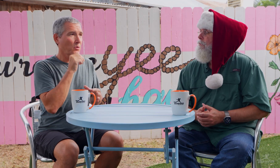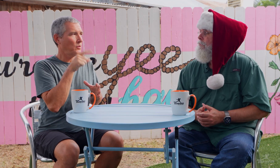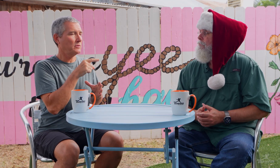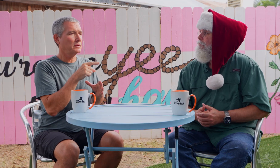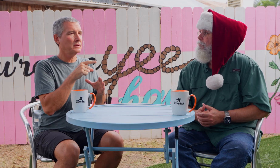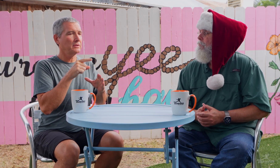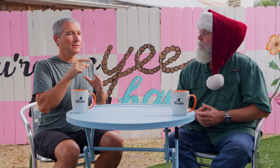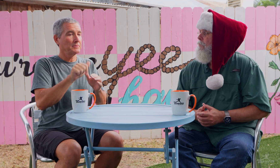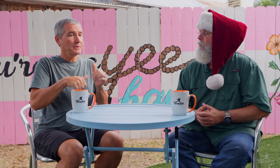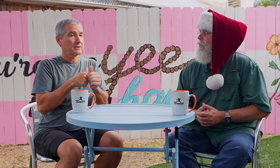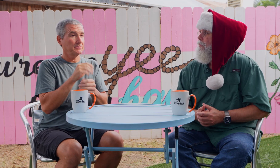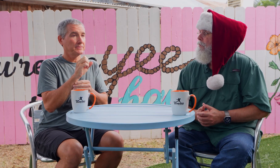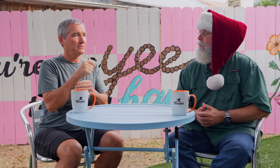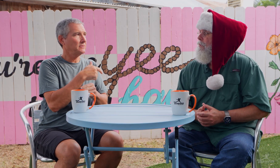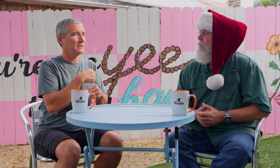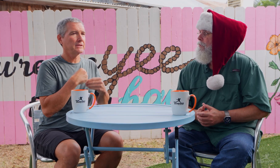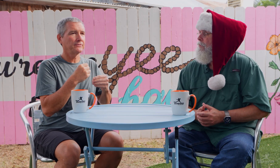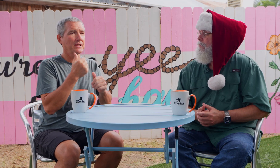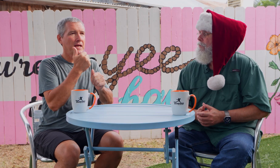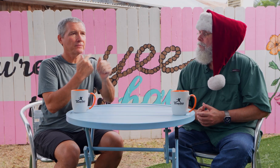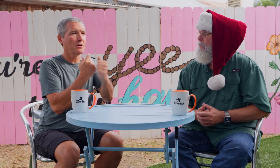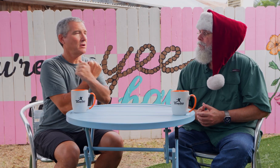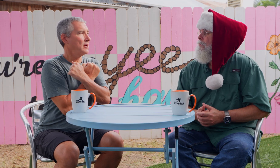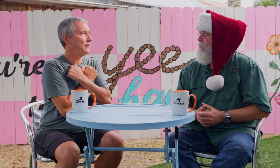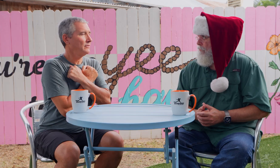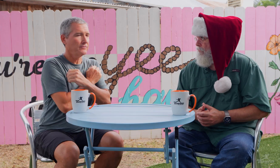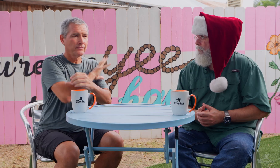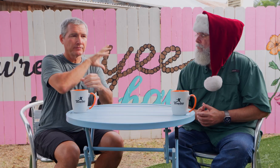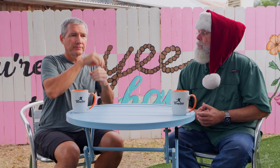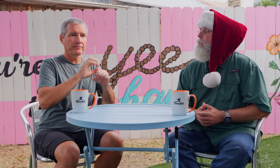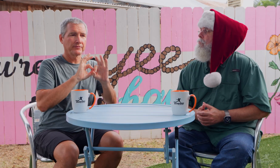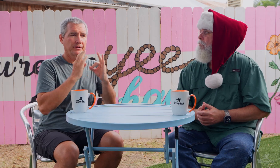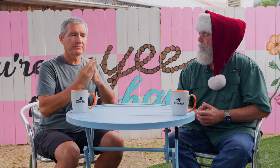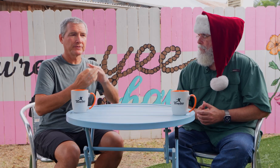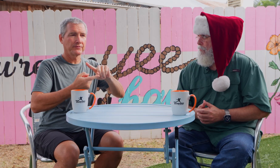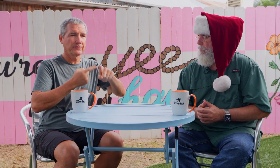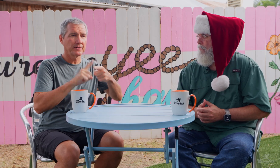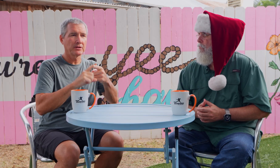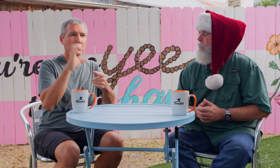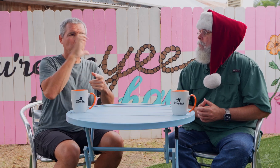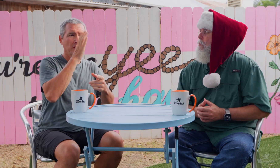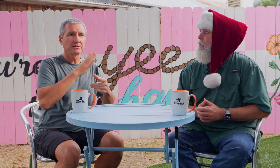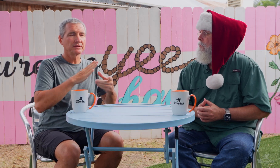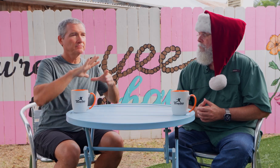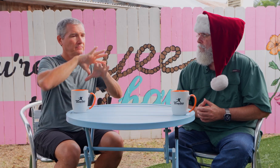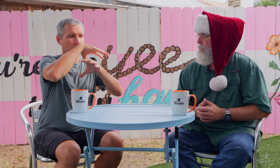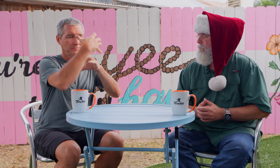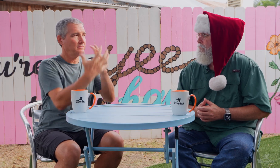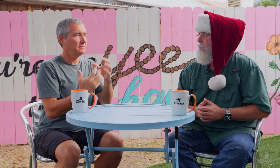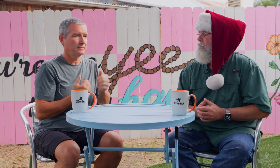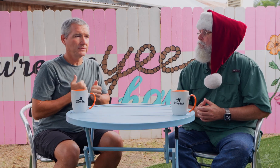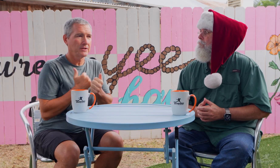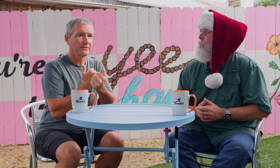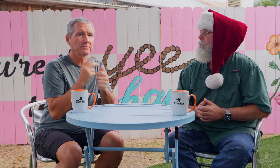Behind the scenes, you are giving everyone love Family, friends, strangers all over the world.